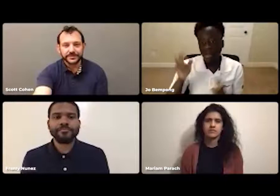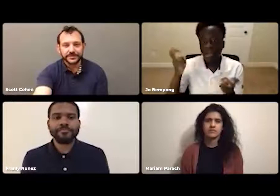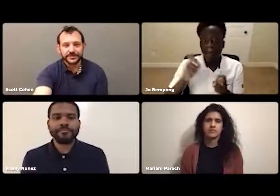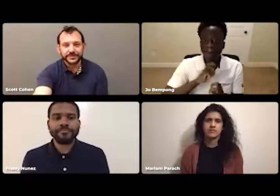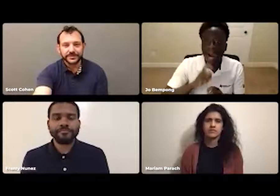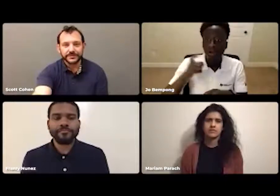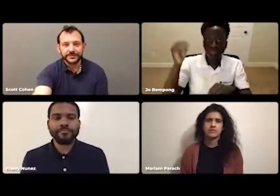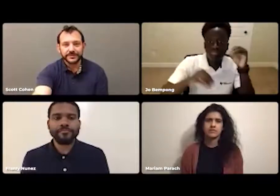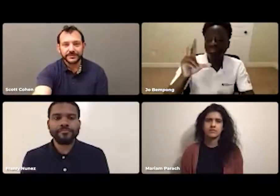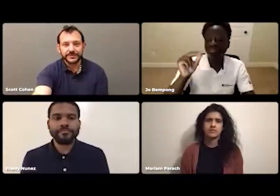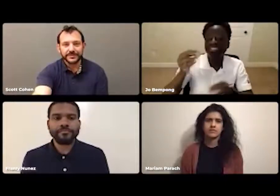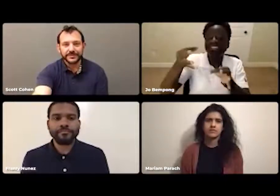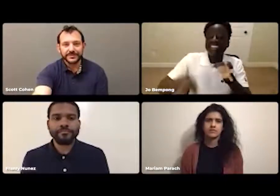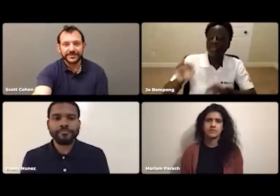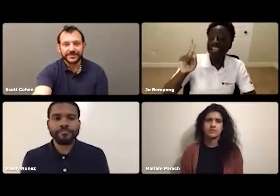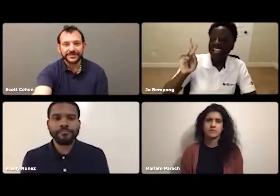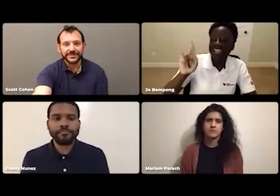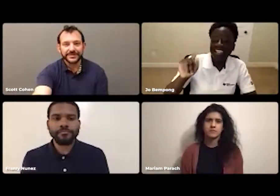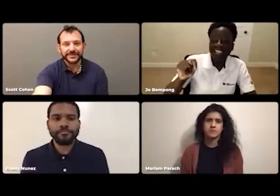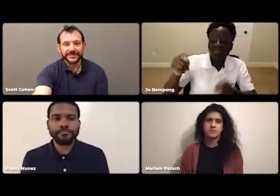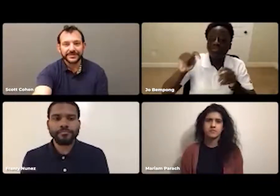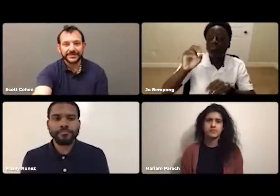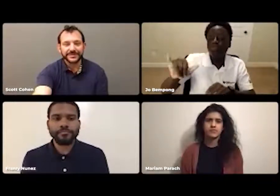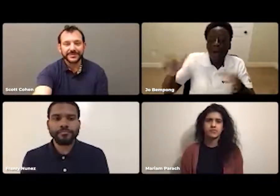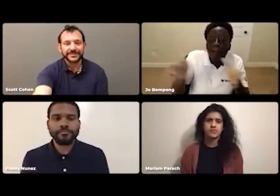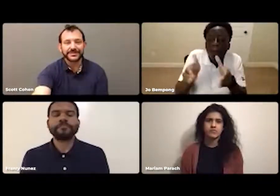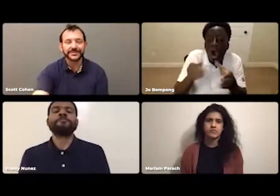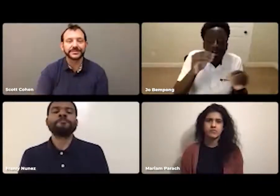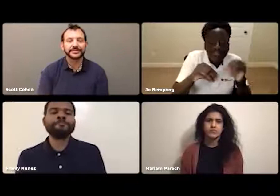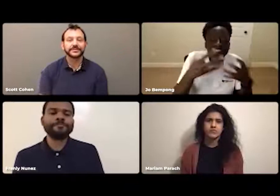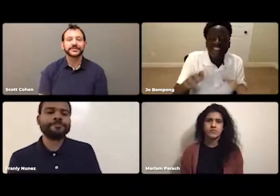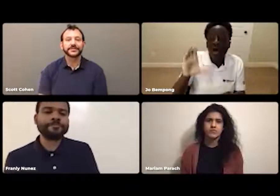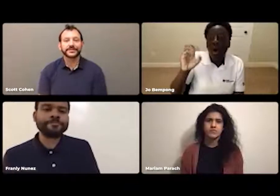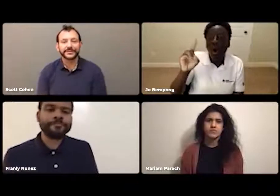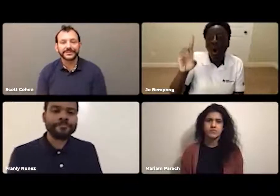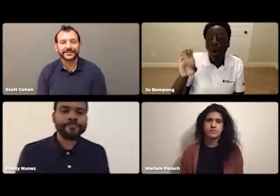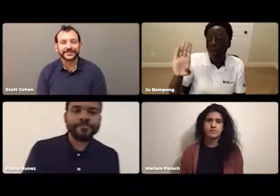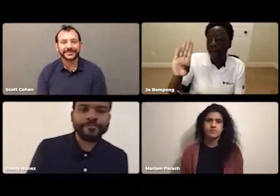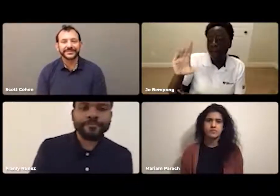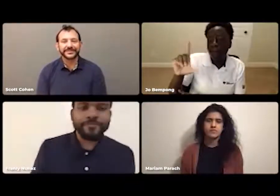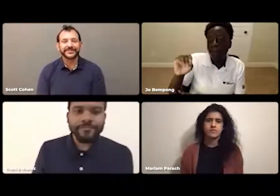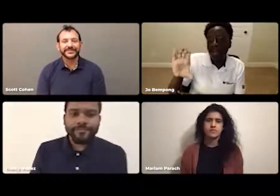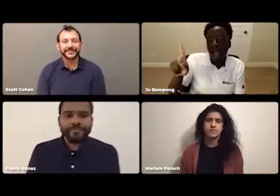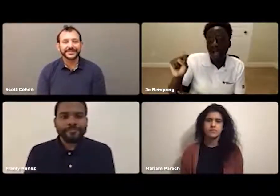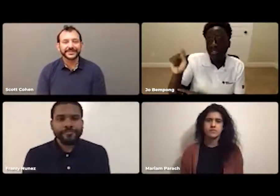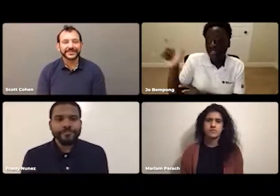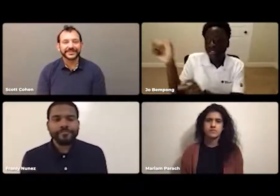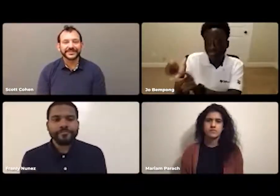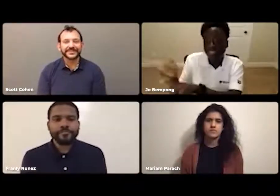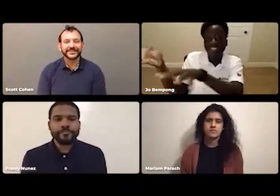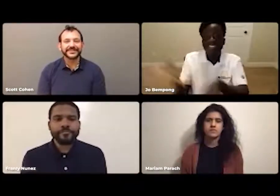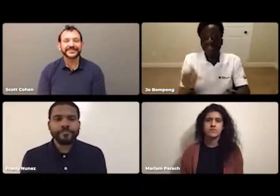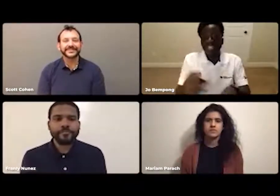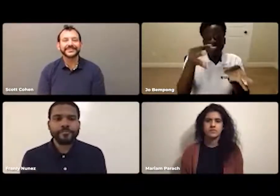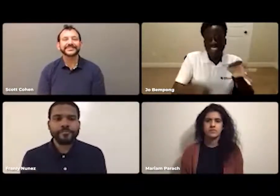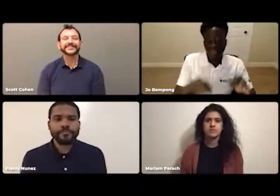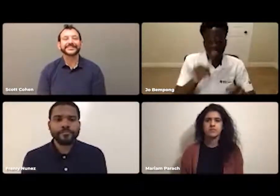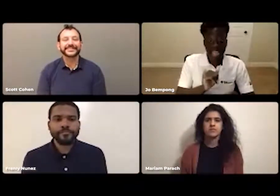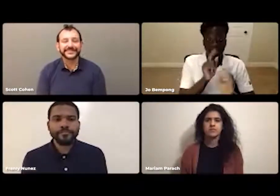It wasn't anything electronic, but we just got a simple, small kit we put together with